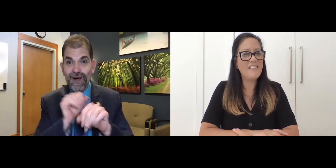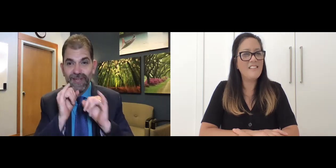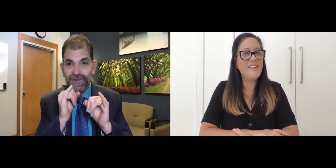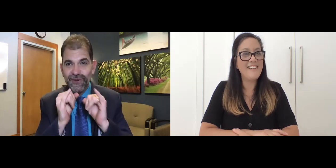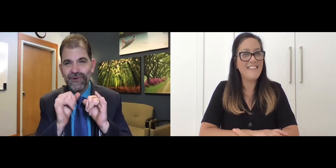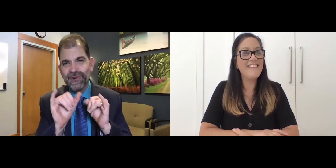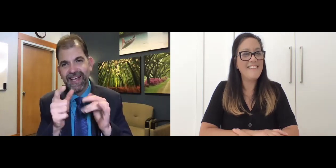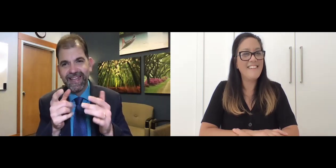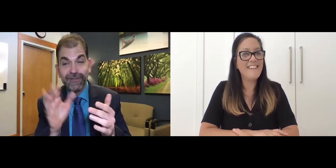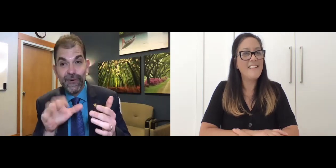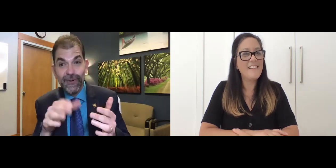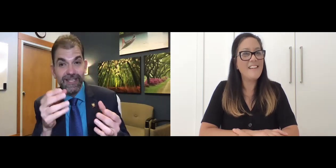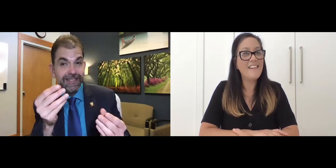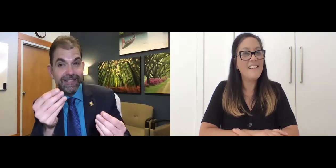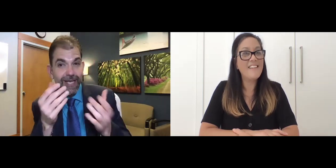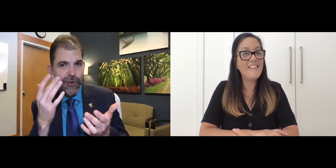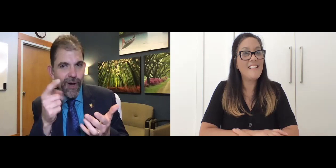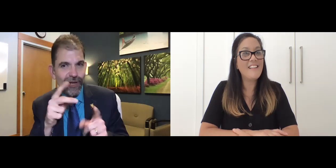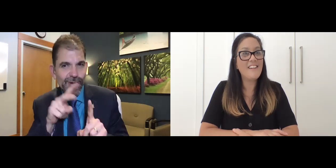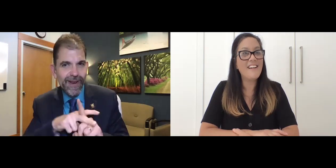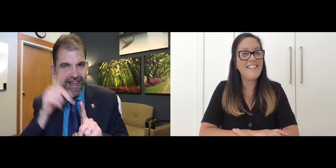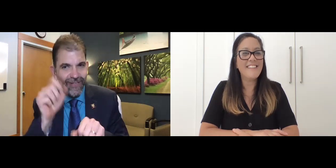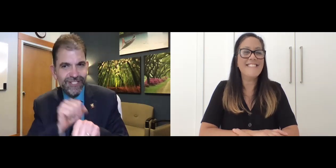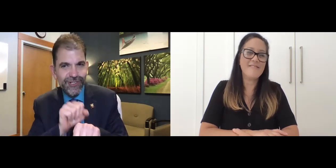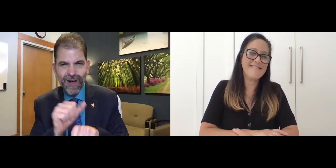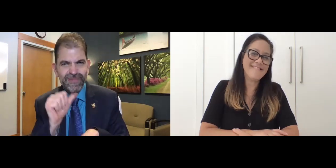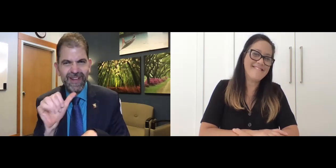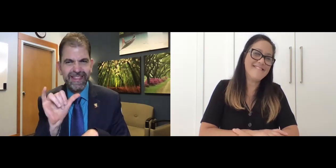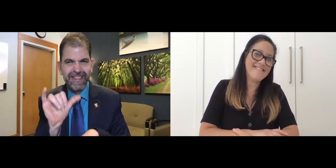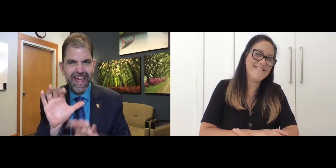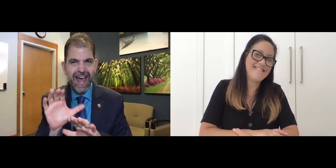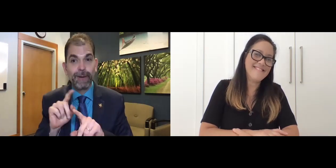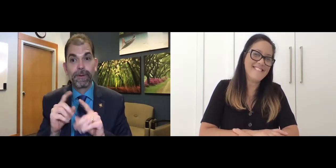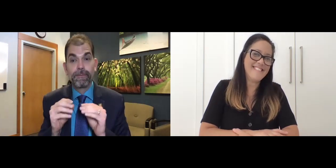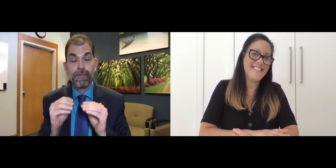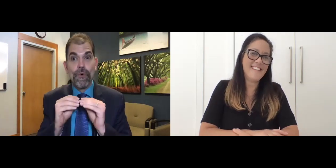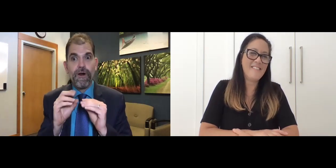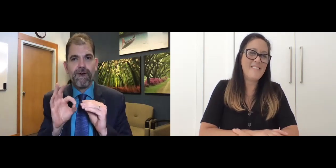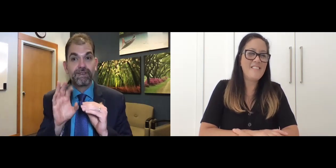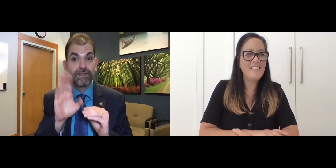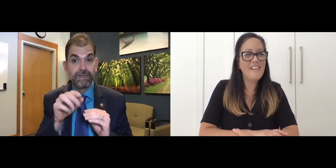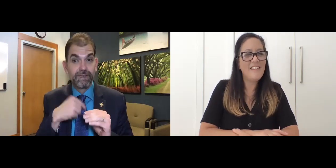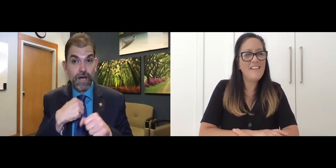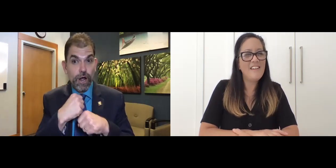oh you know a typical job interview they'll ask you, tell us why did you apply for this job?